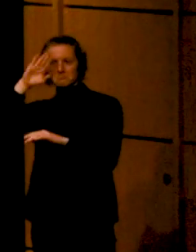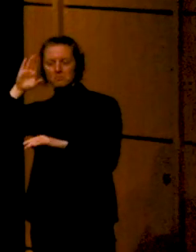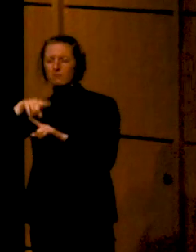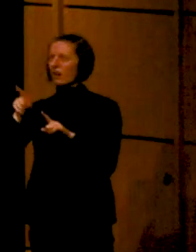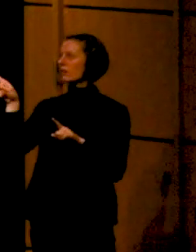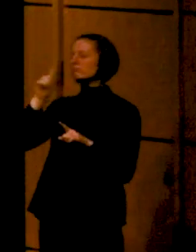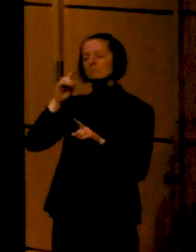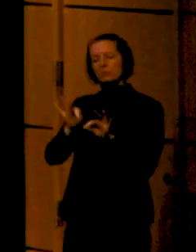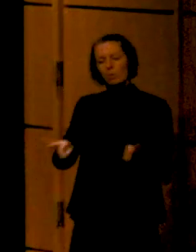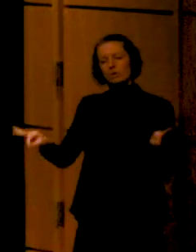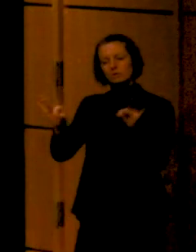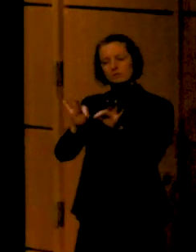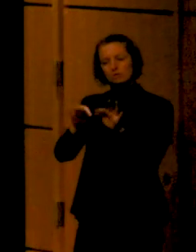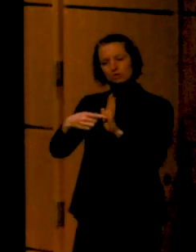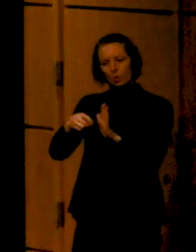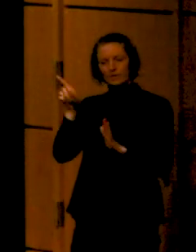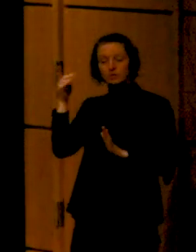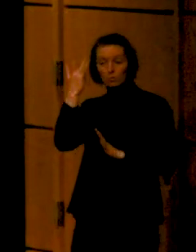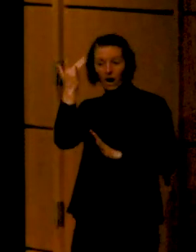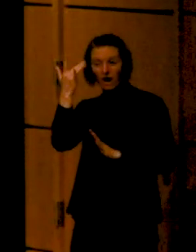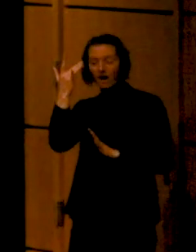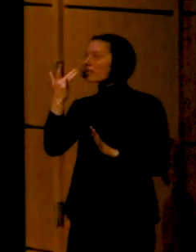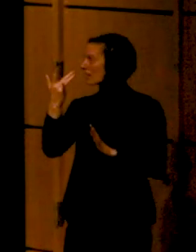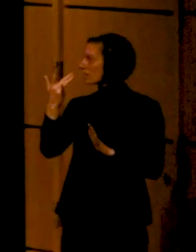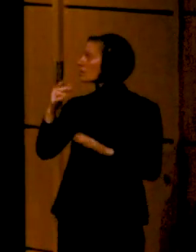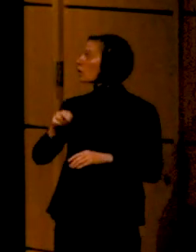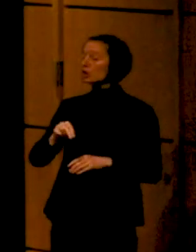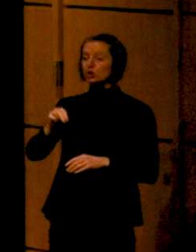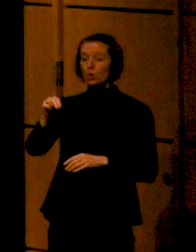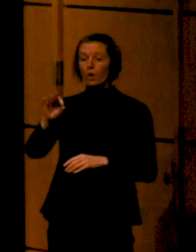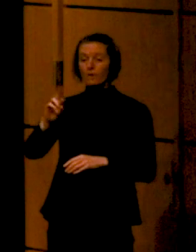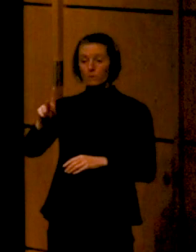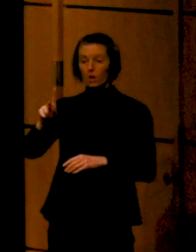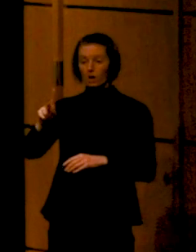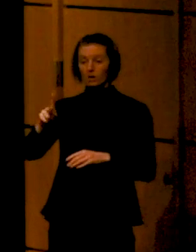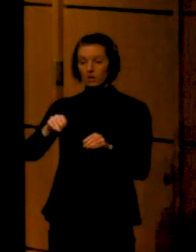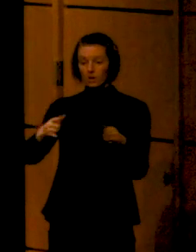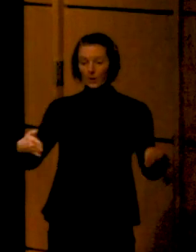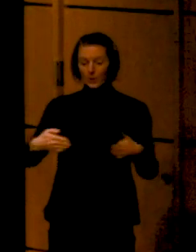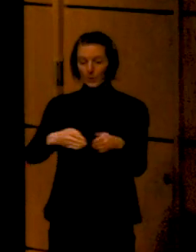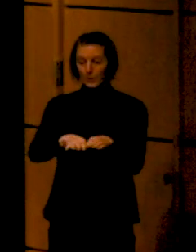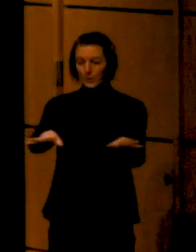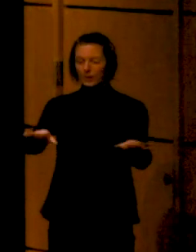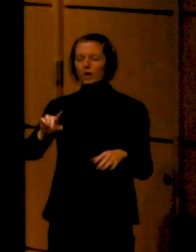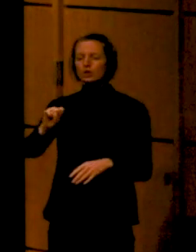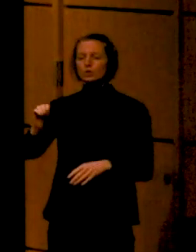because it depicts the North Fork of the Toutle through smoke from the Diamond Creek wildfire